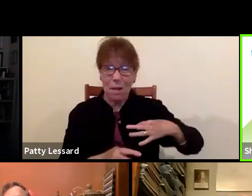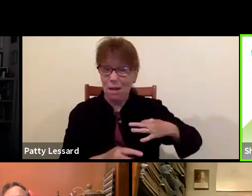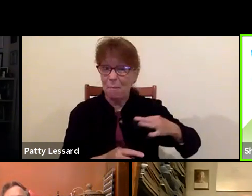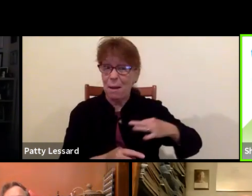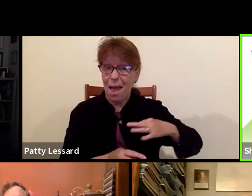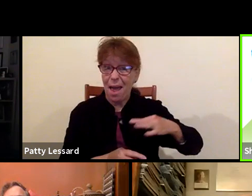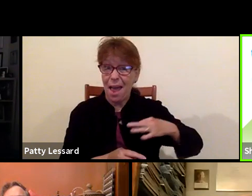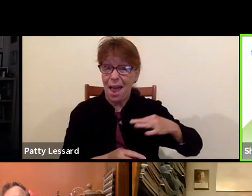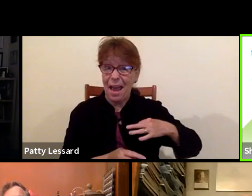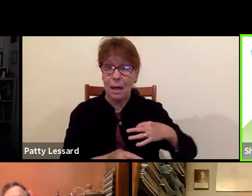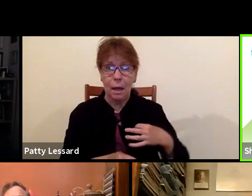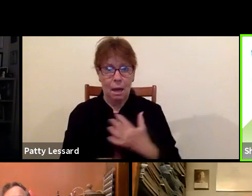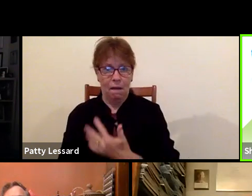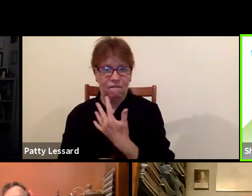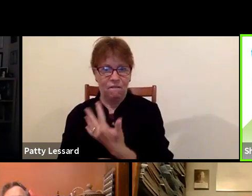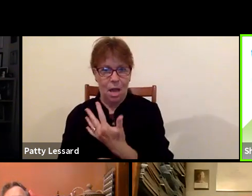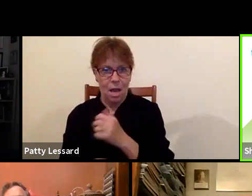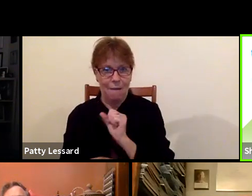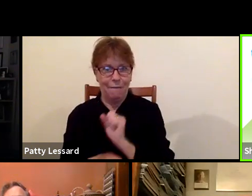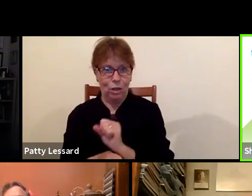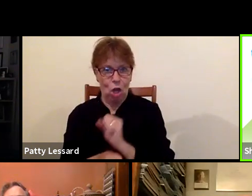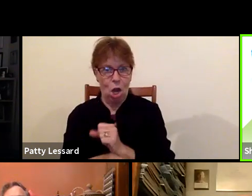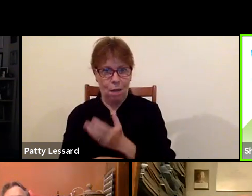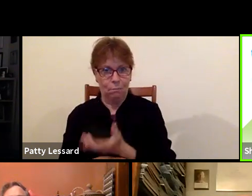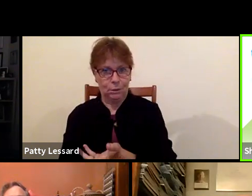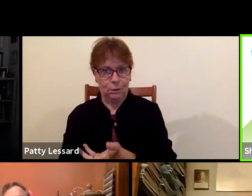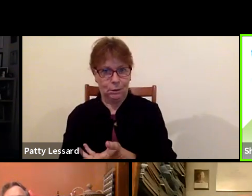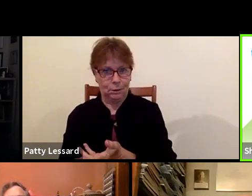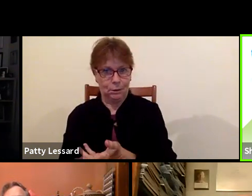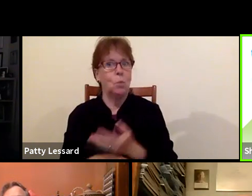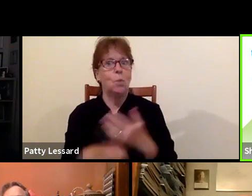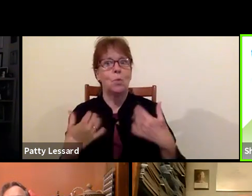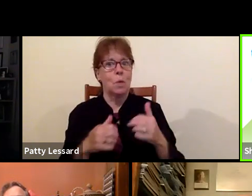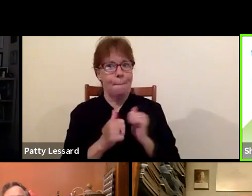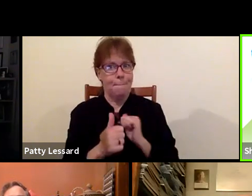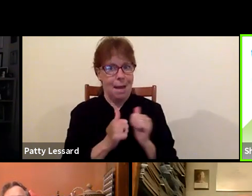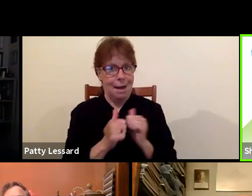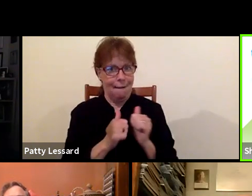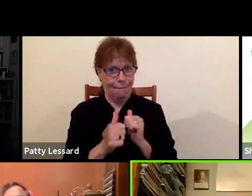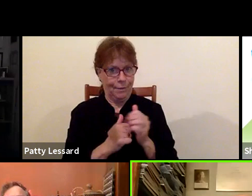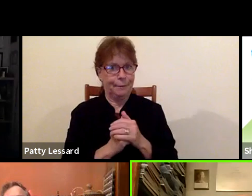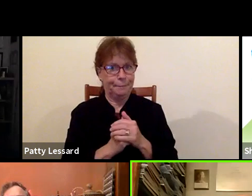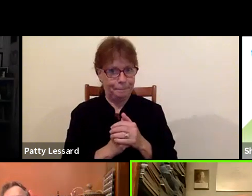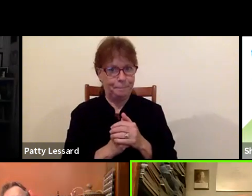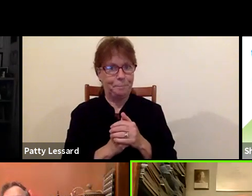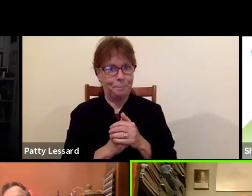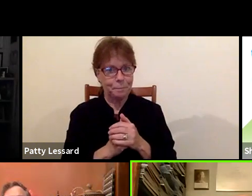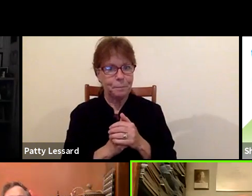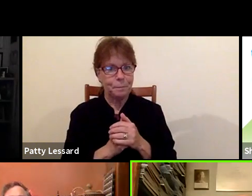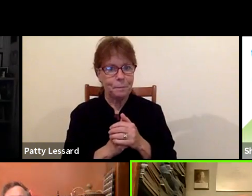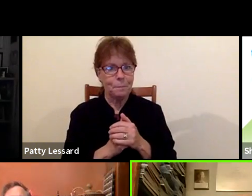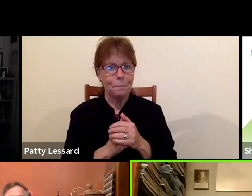they spend a week getting accustom ed to the campus. They spend a week with the hiring managers and then we do offers at the end of it. We had something like 7 up 00